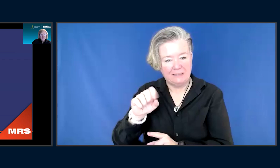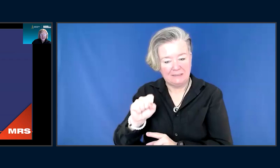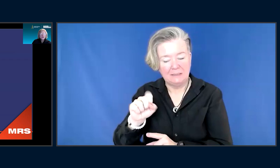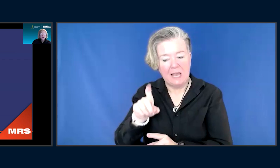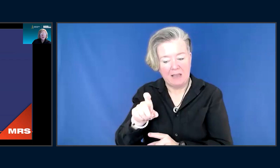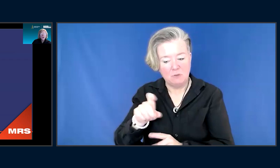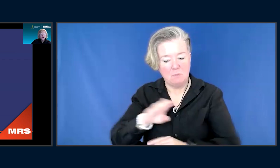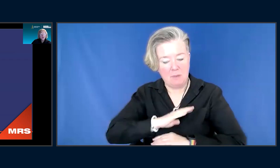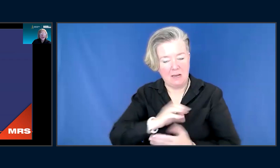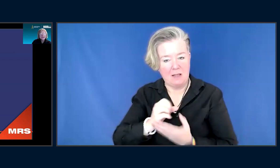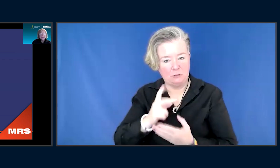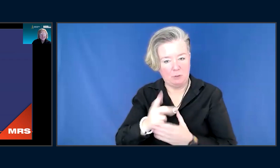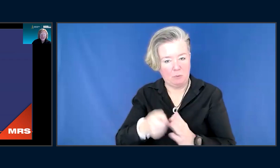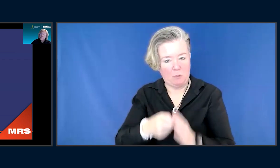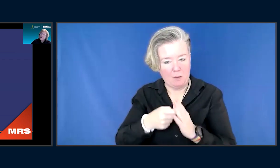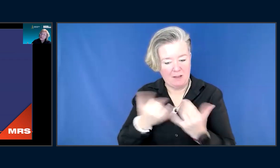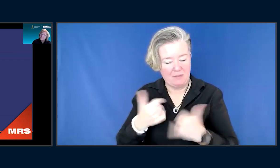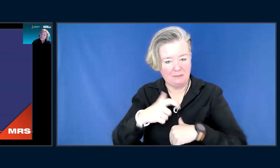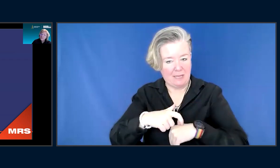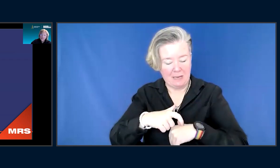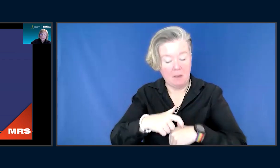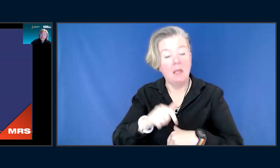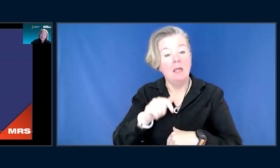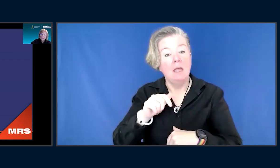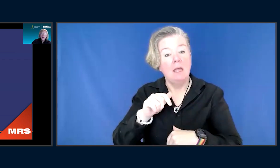have to meet that eligibility requirement at this time.